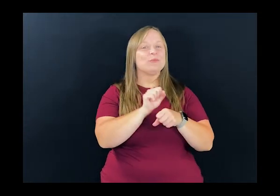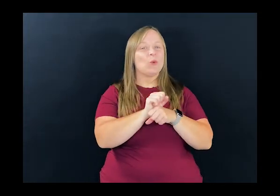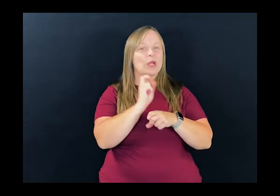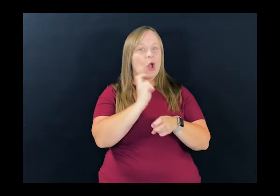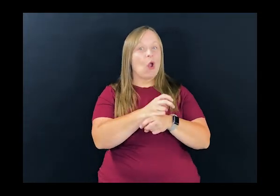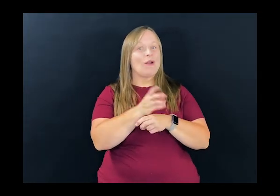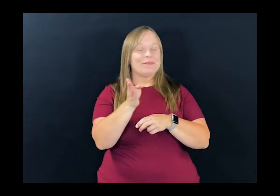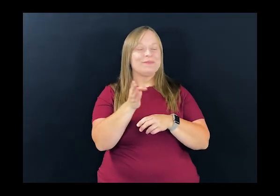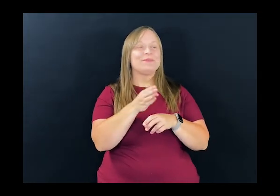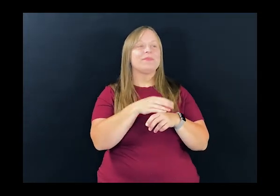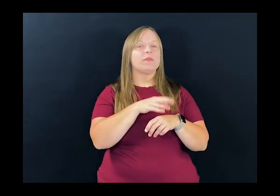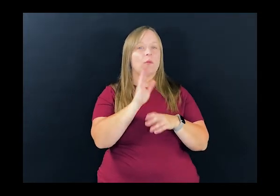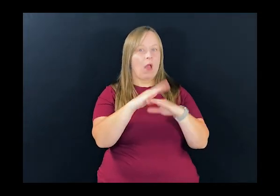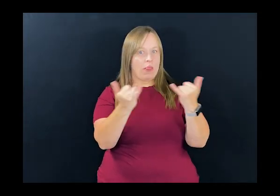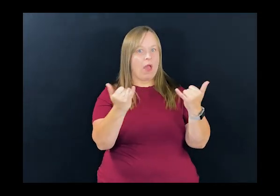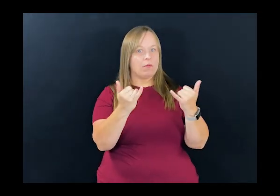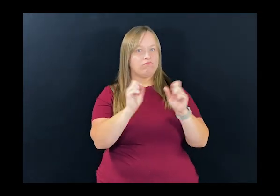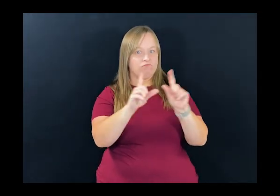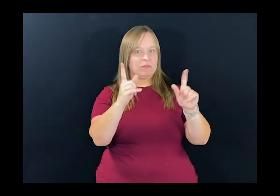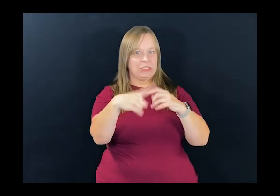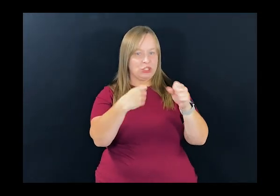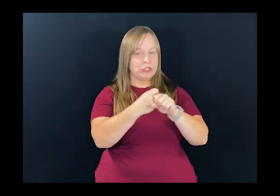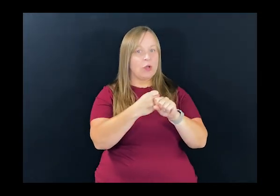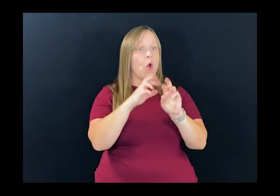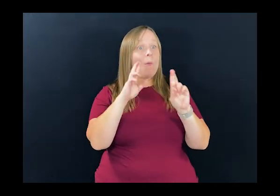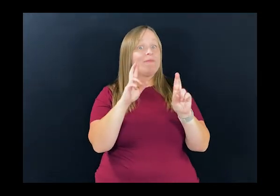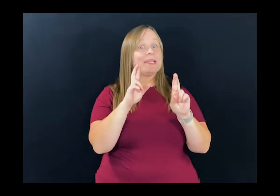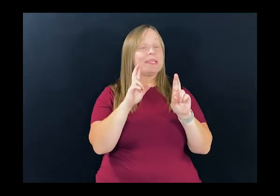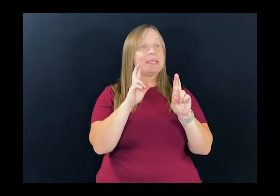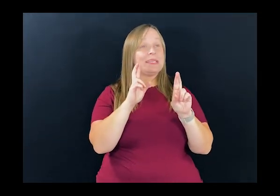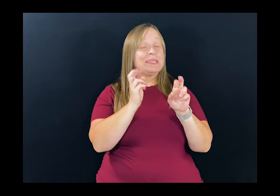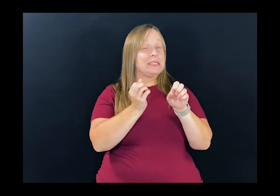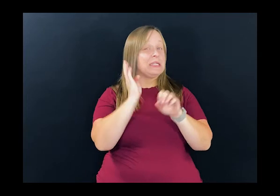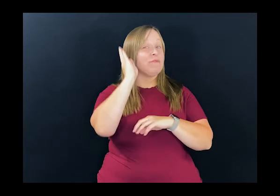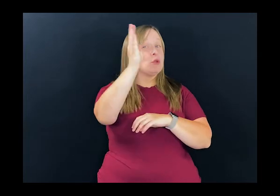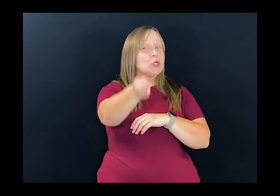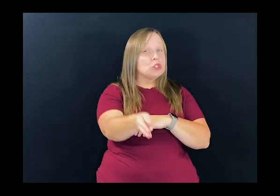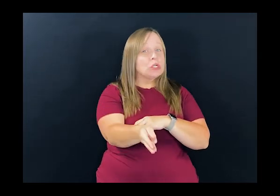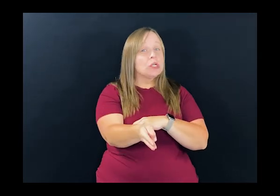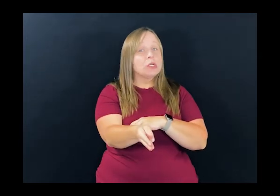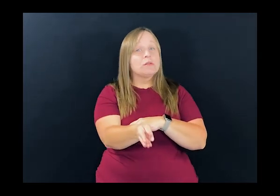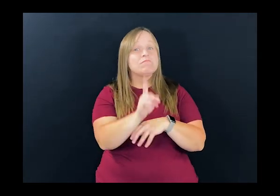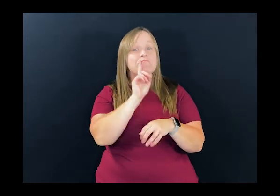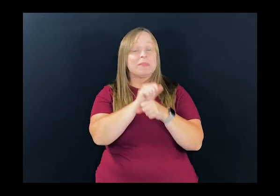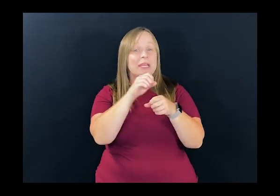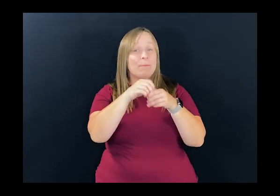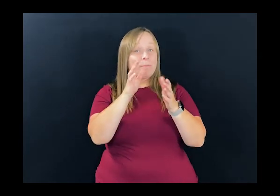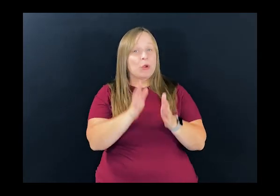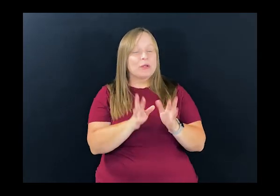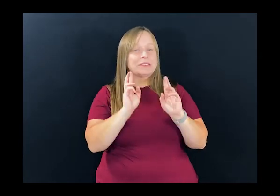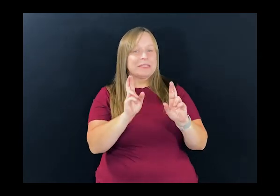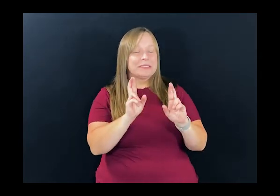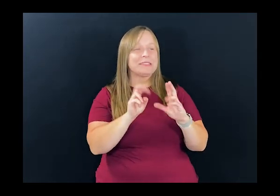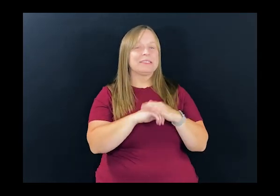really hard on it. We're going to be online this year. Hopefully sometime in the future, we will be in person we're going to be going